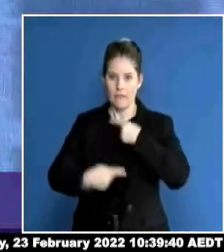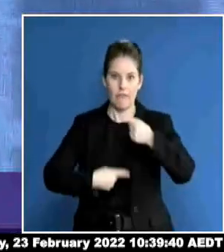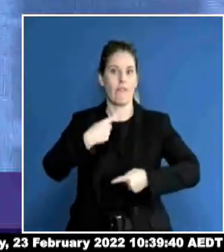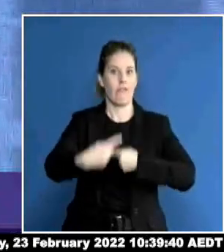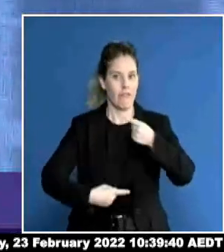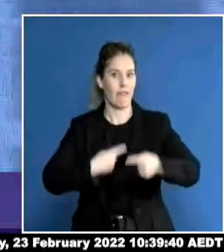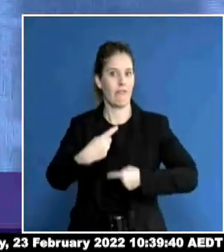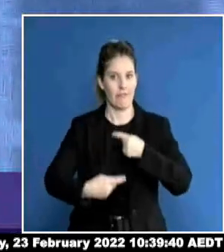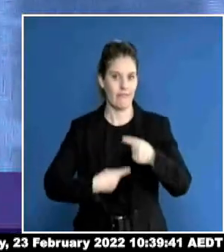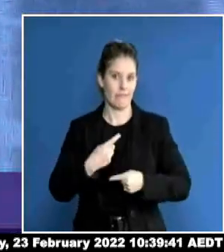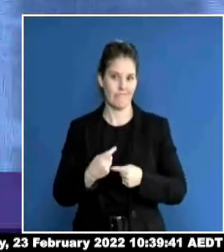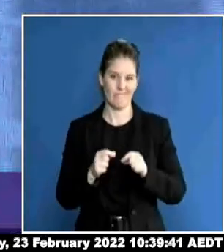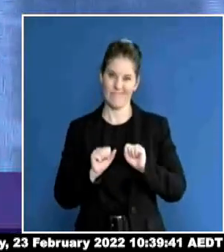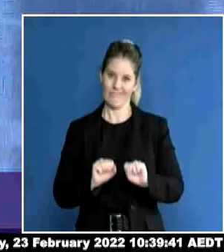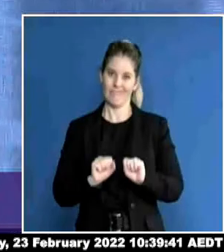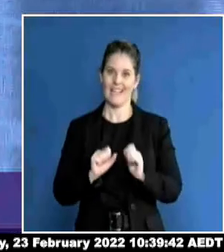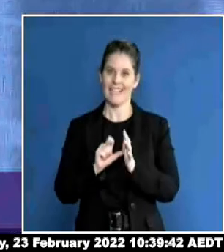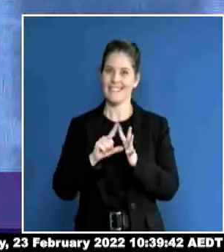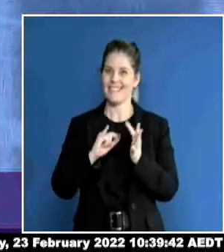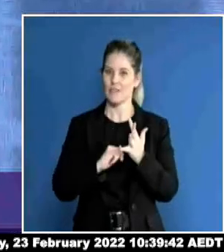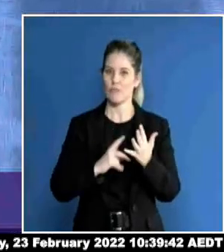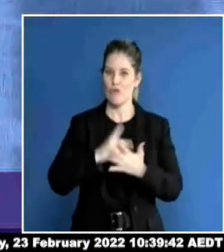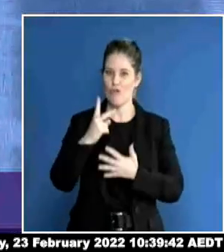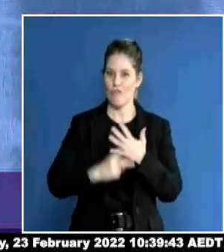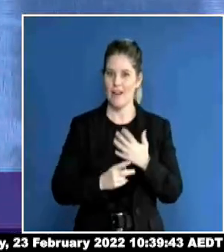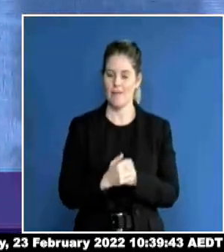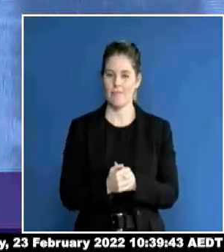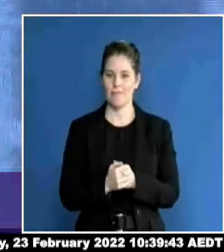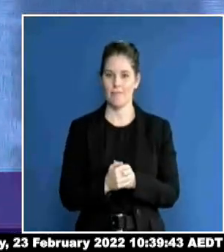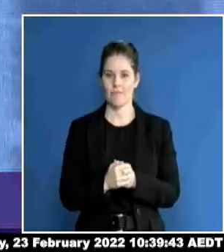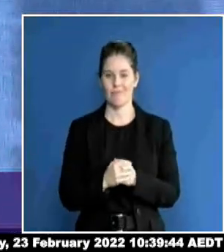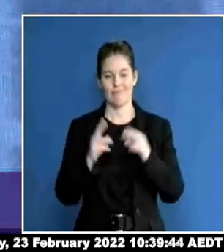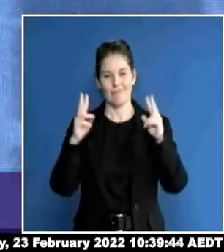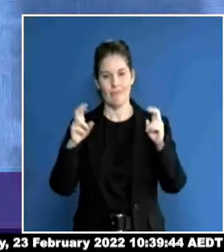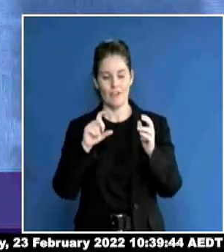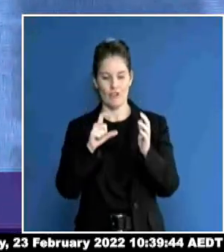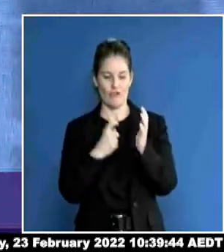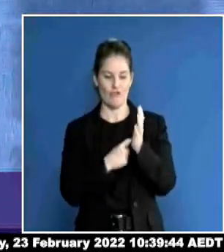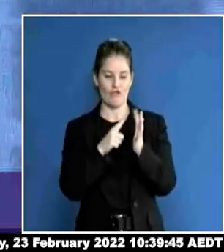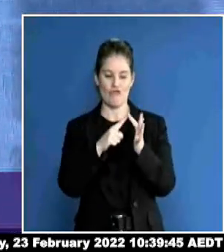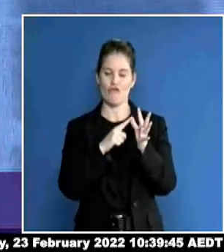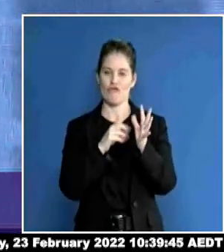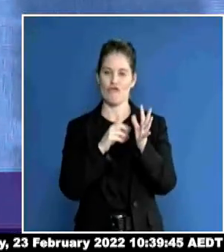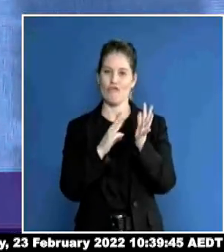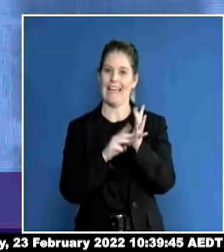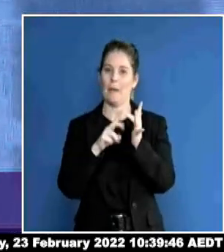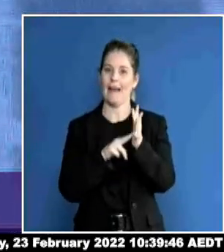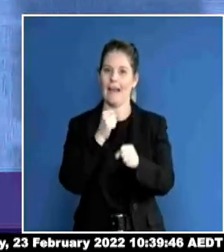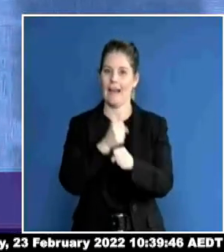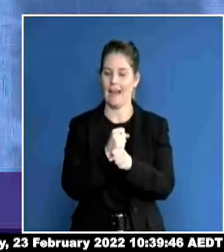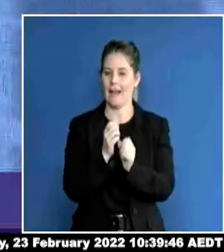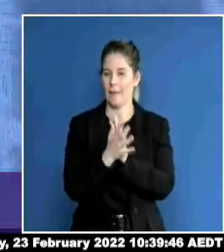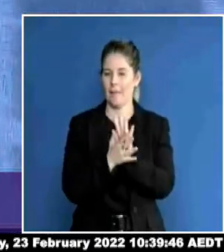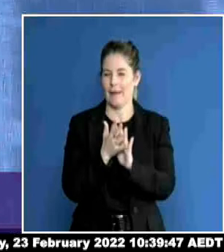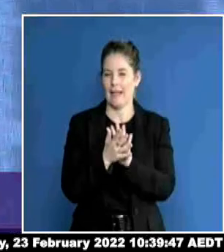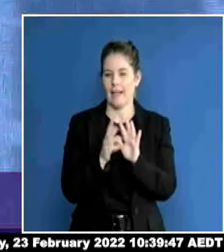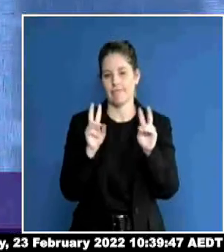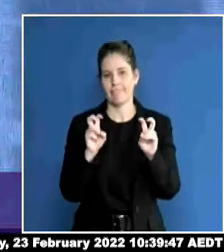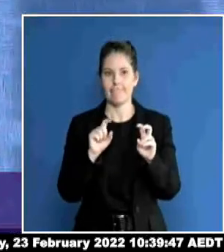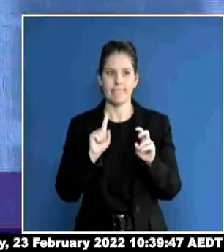She said the practice of creaming prioritises unemployed individuals who are